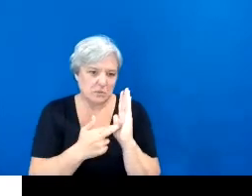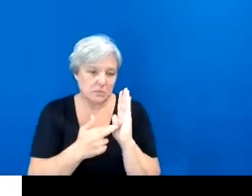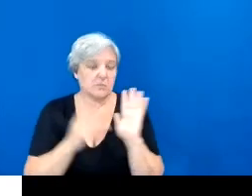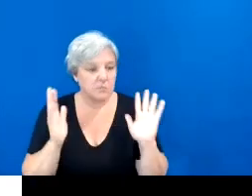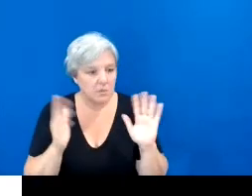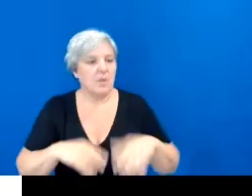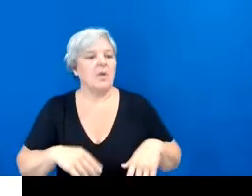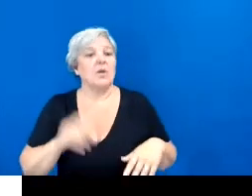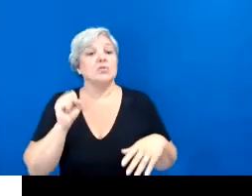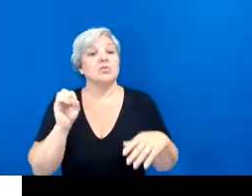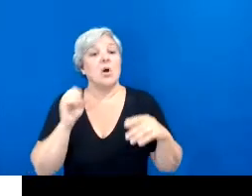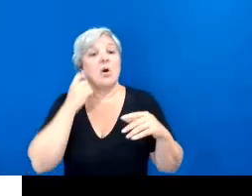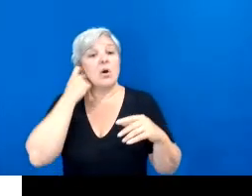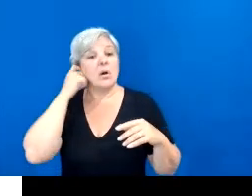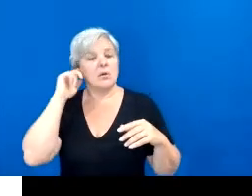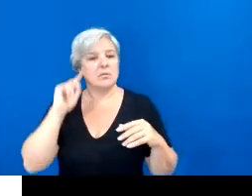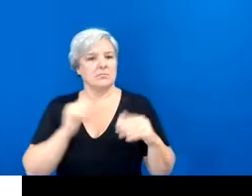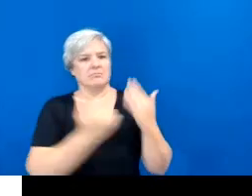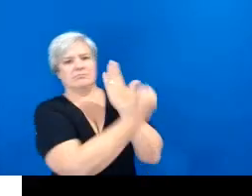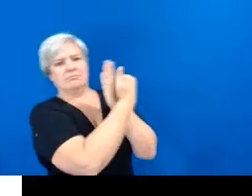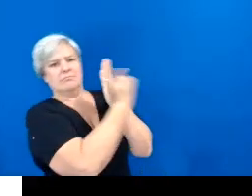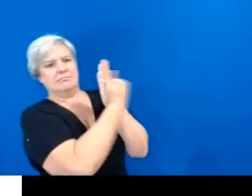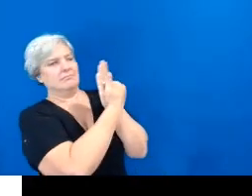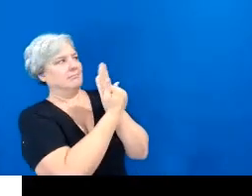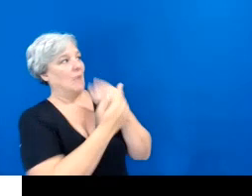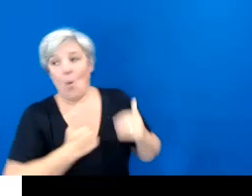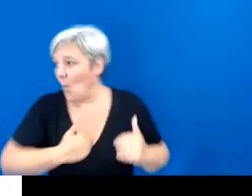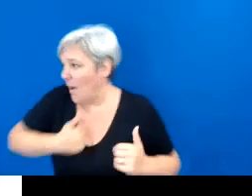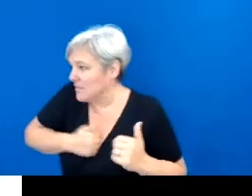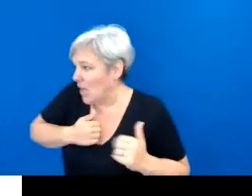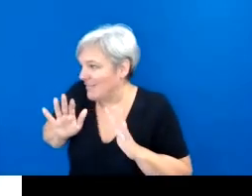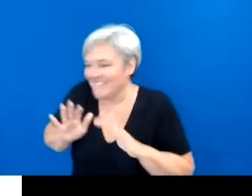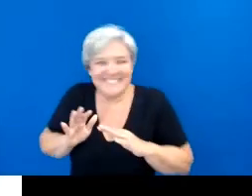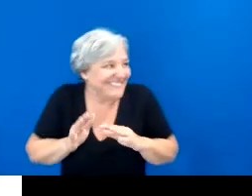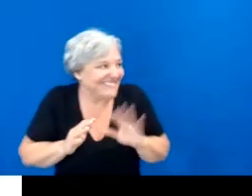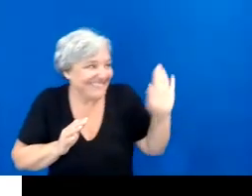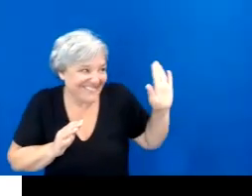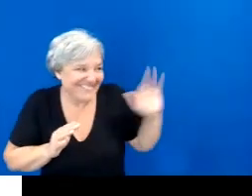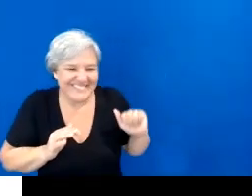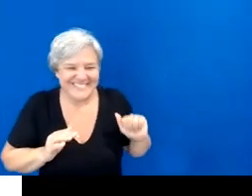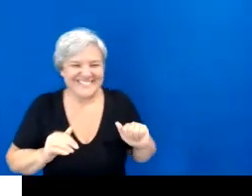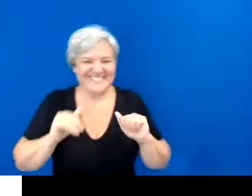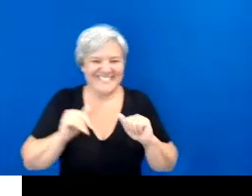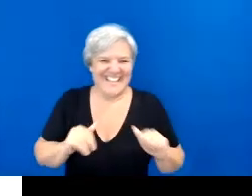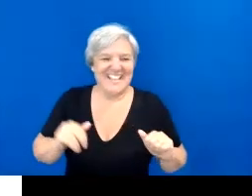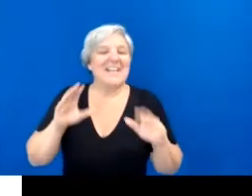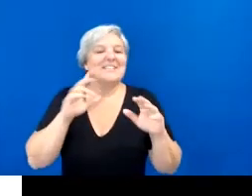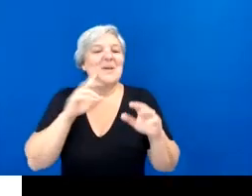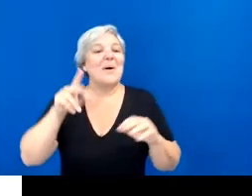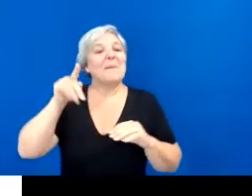The works that are in the public domain are the most open,